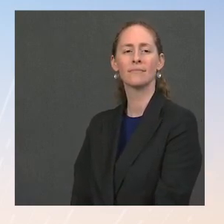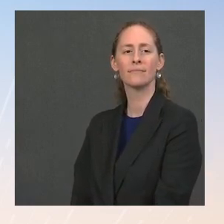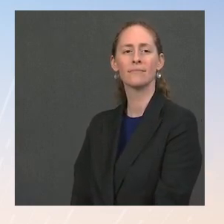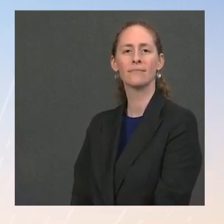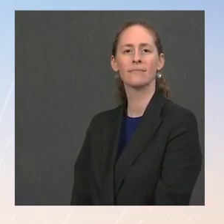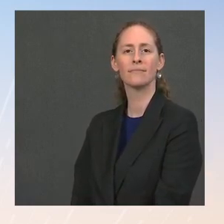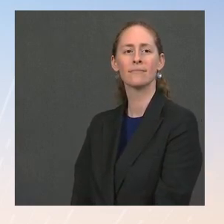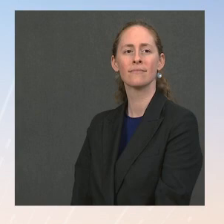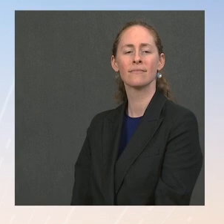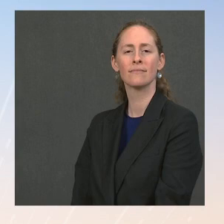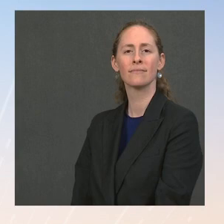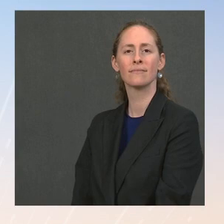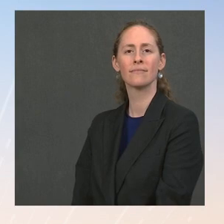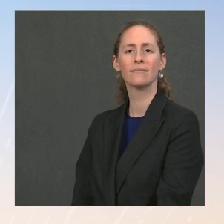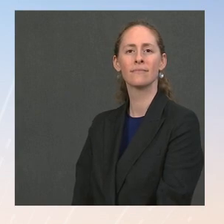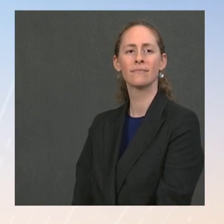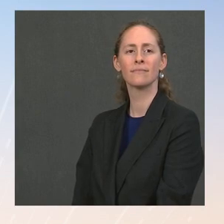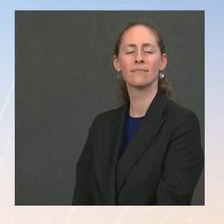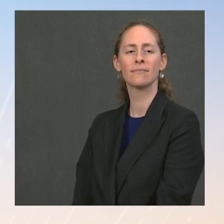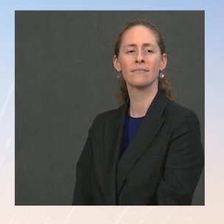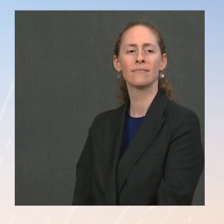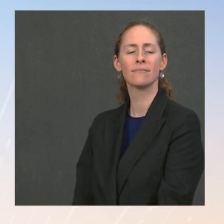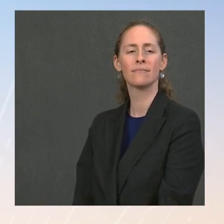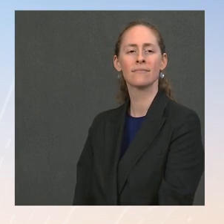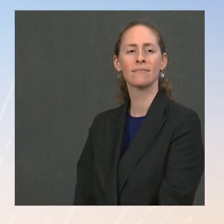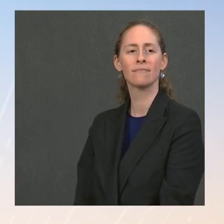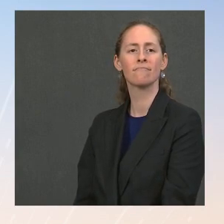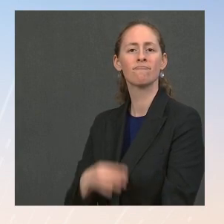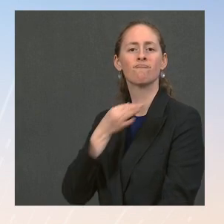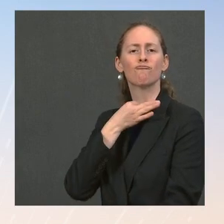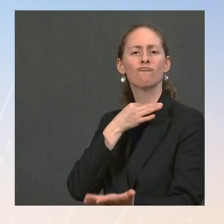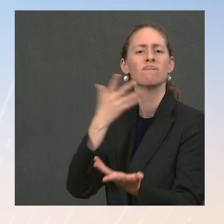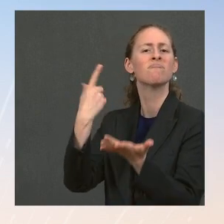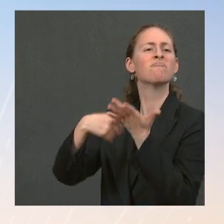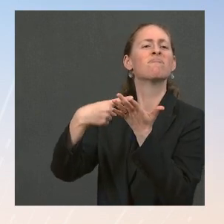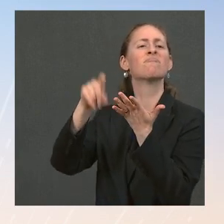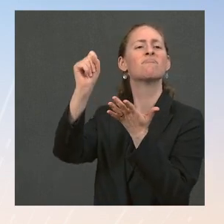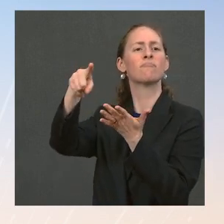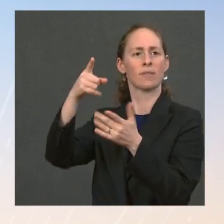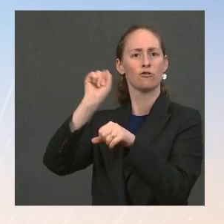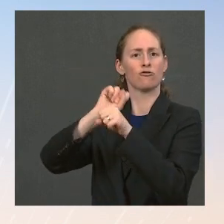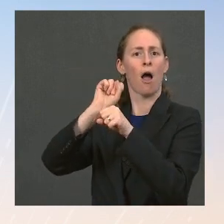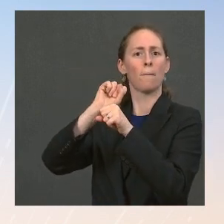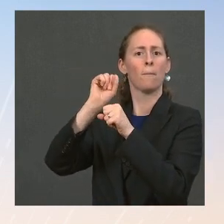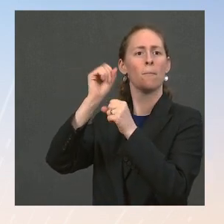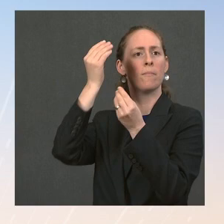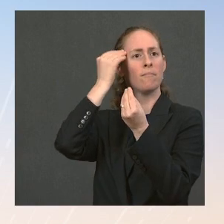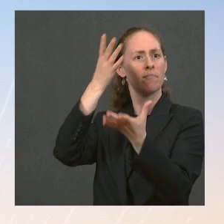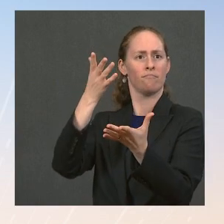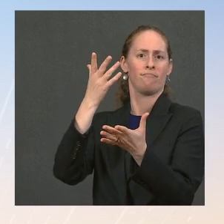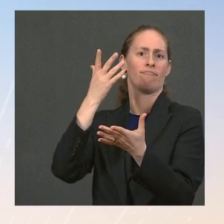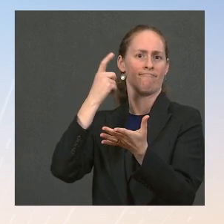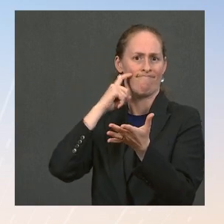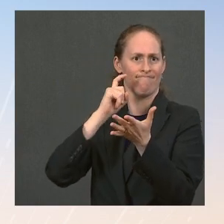is that there are more jobs available -- a historic number of jobs available compared to how many people are actually seeking jobs.